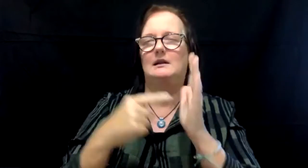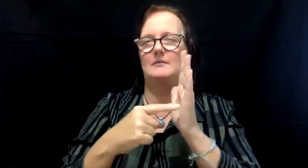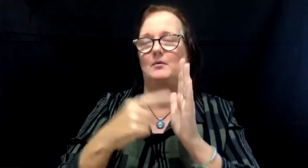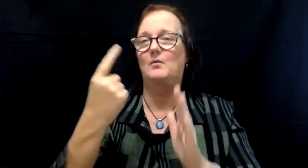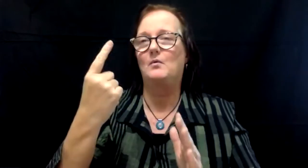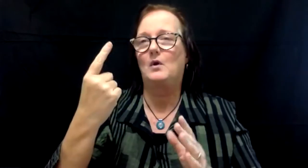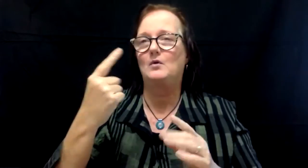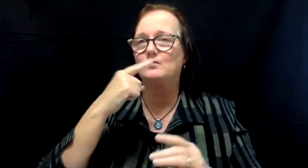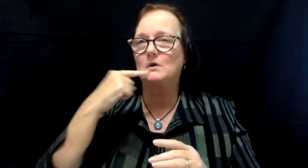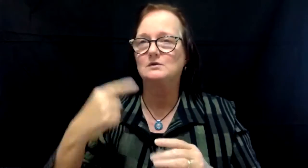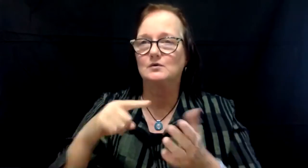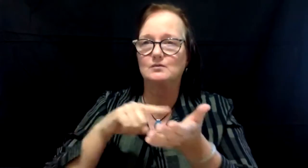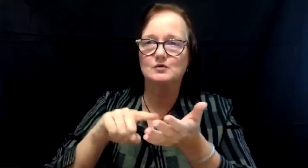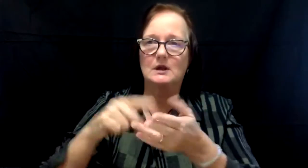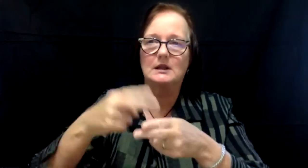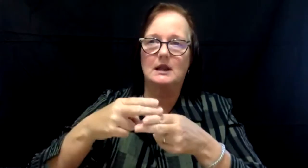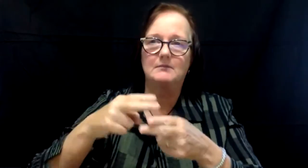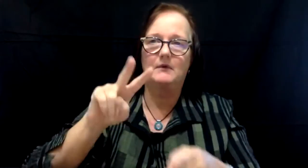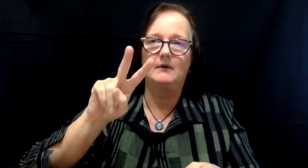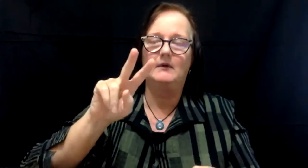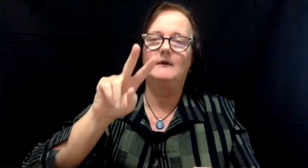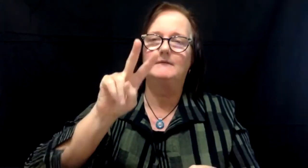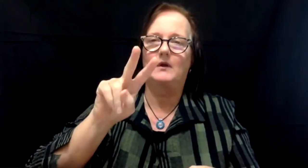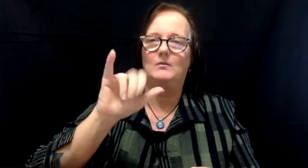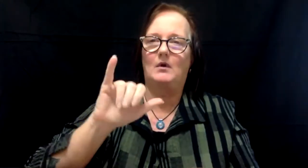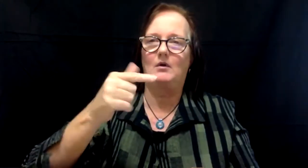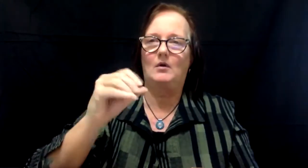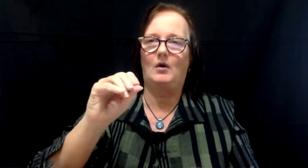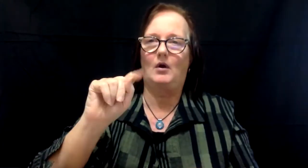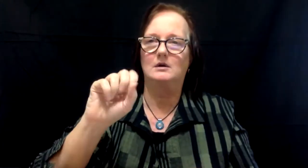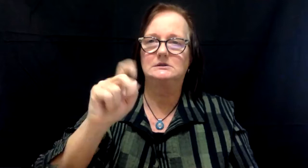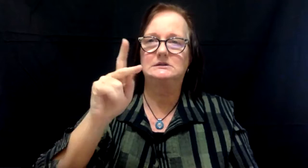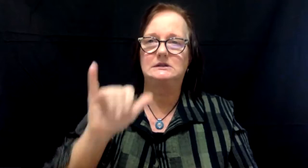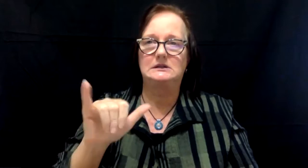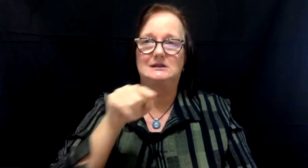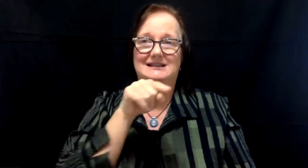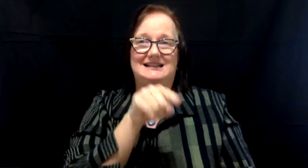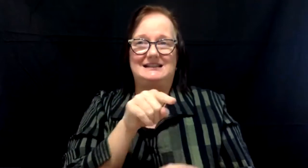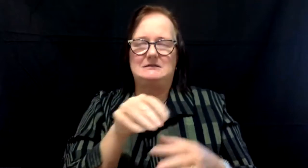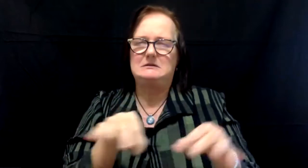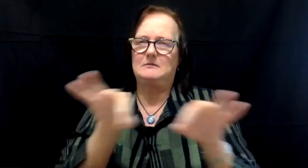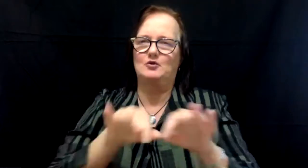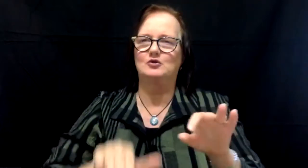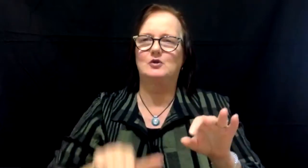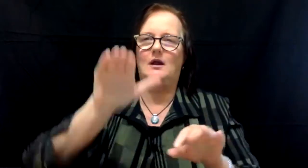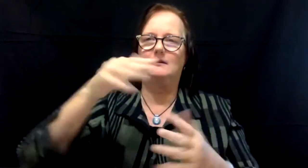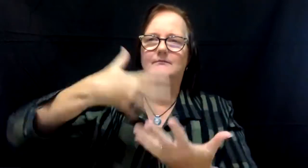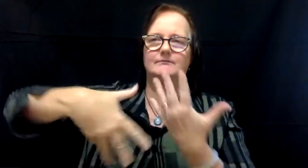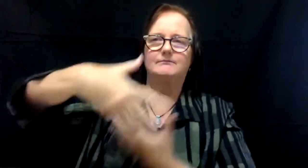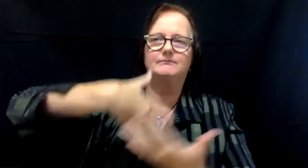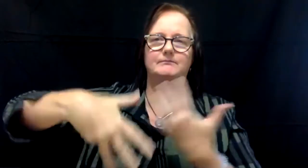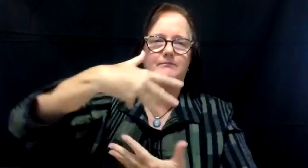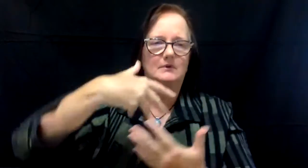For example, a Russian researcher named Vygotsky he mentioned the importance of social interaction